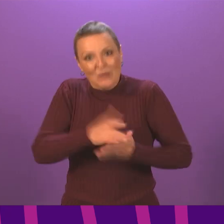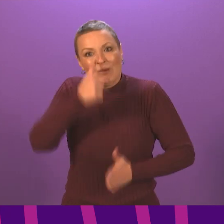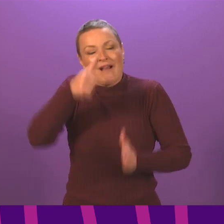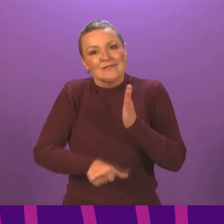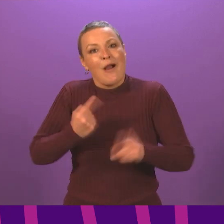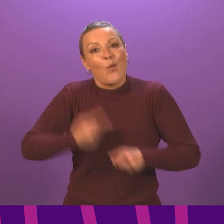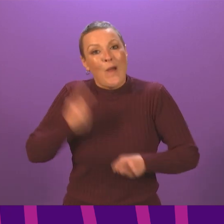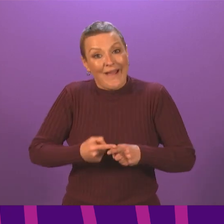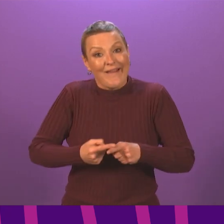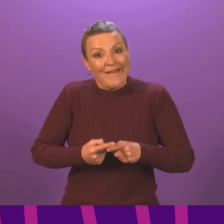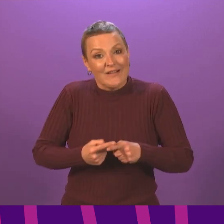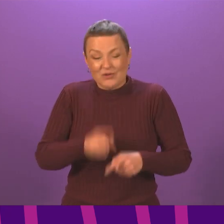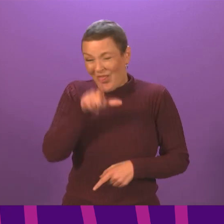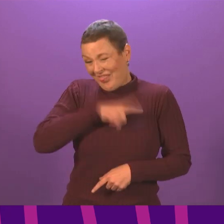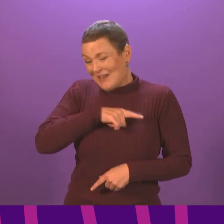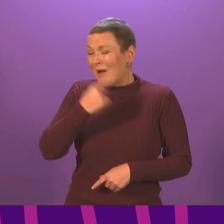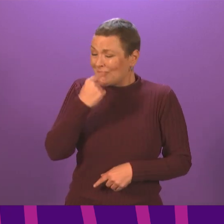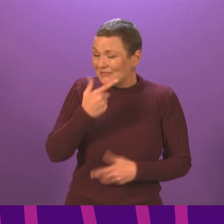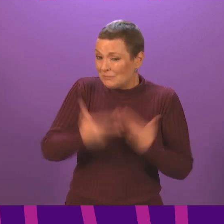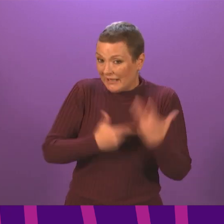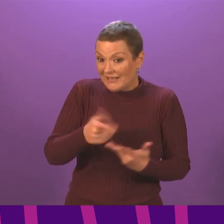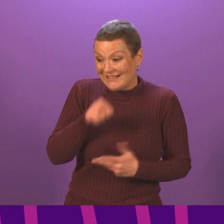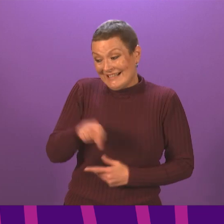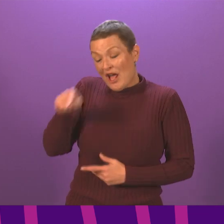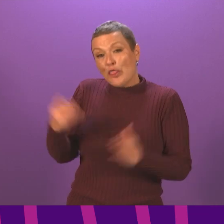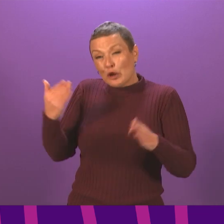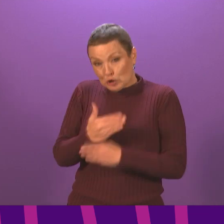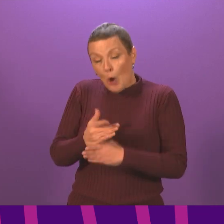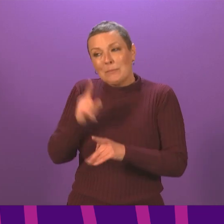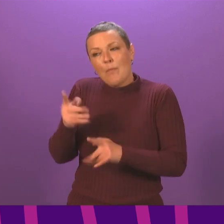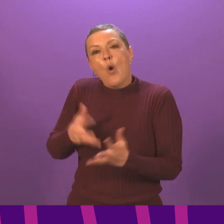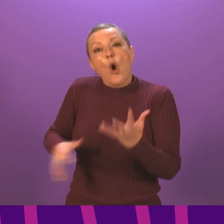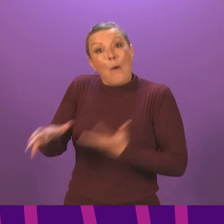The two areas of complication are the nature of the home care job—including the fact